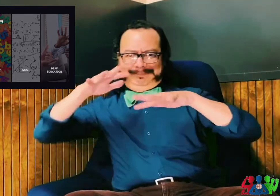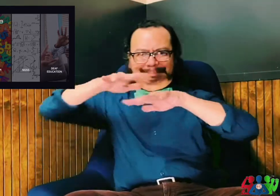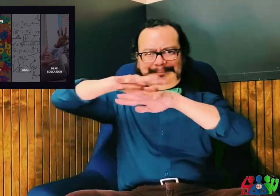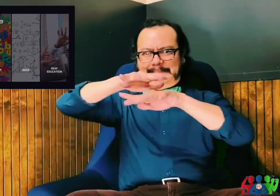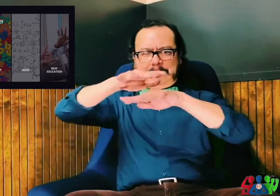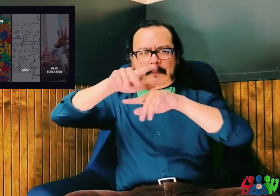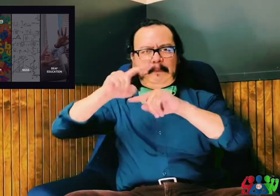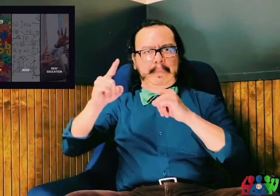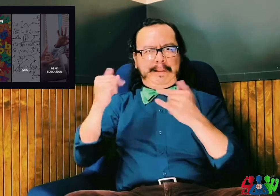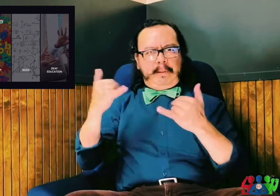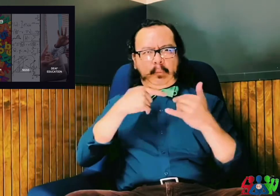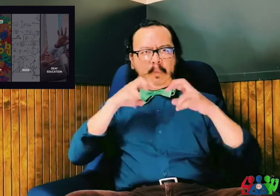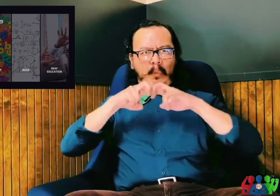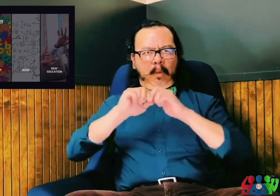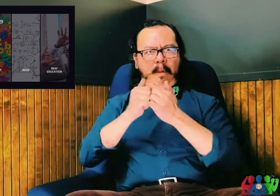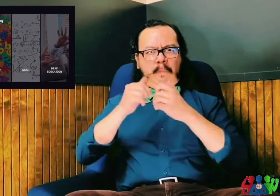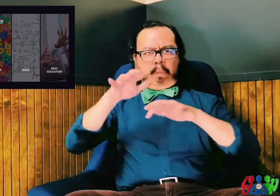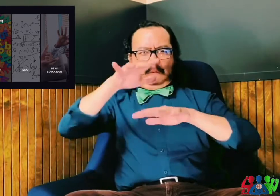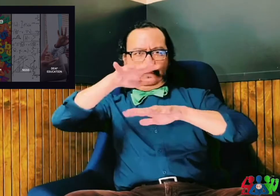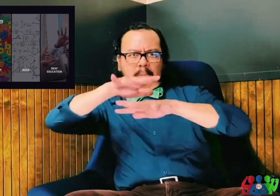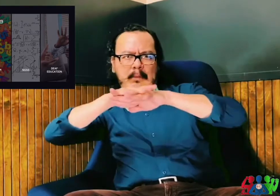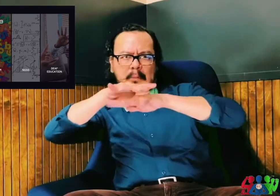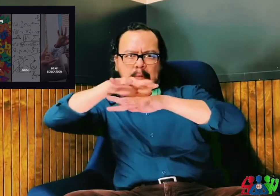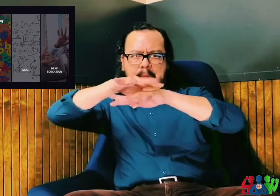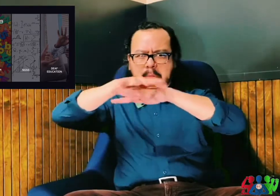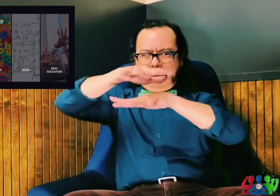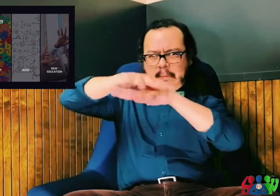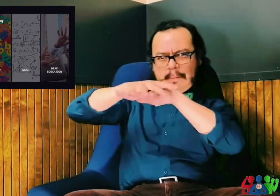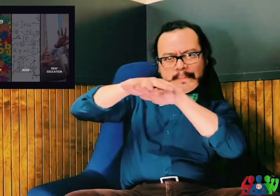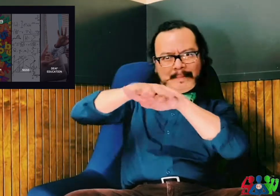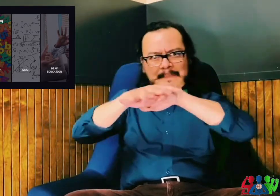and NGSS and CCSSM have called for deeper connections among the STEM subjects,